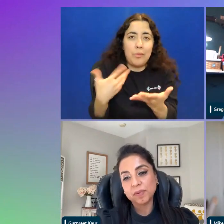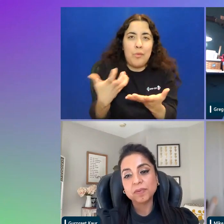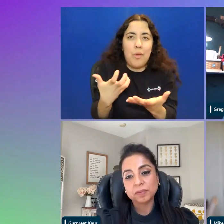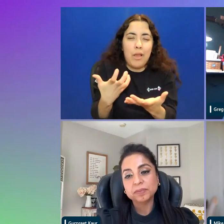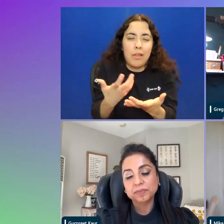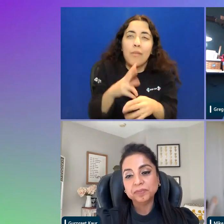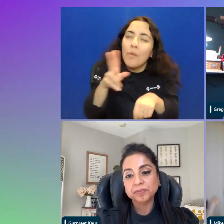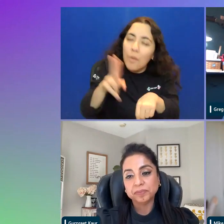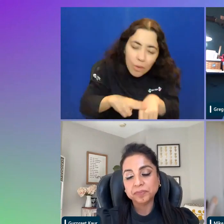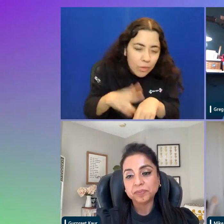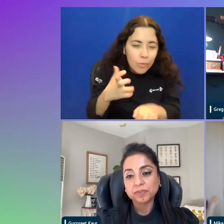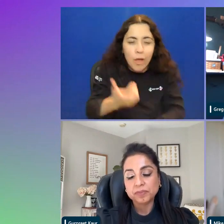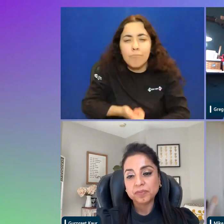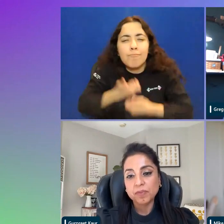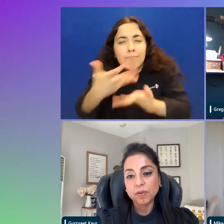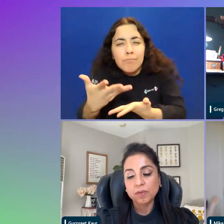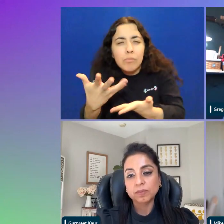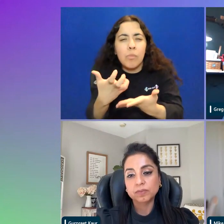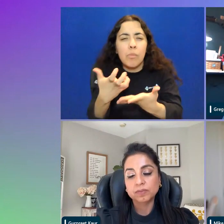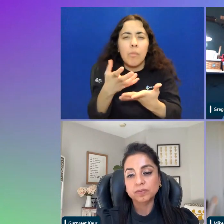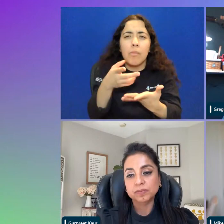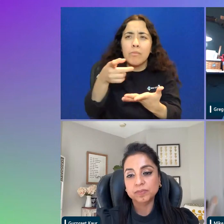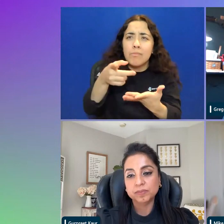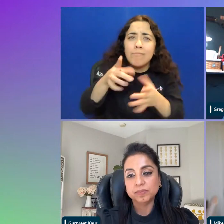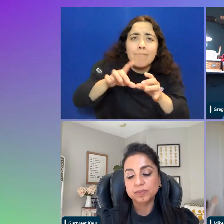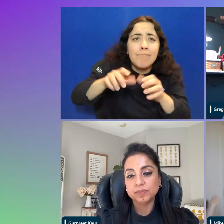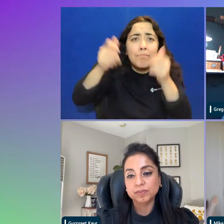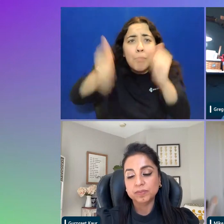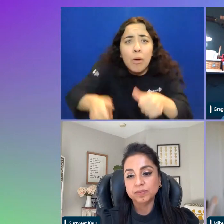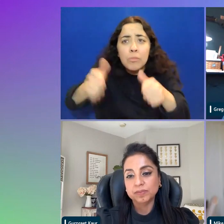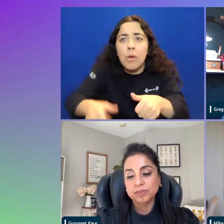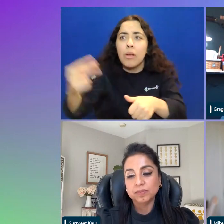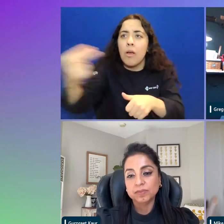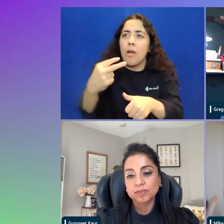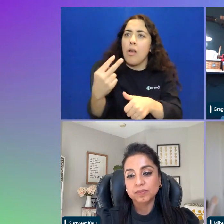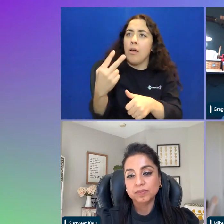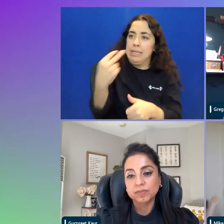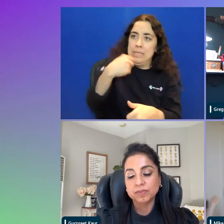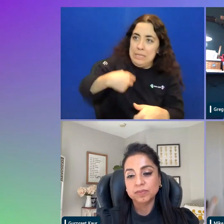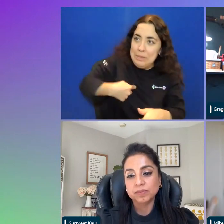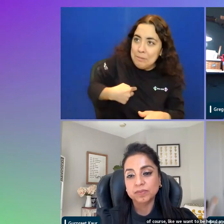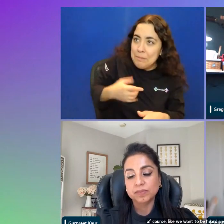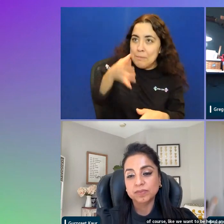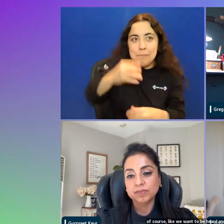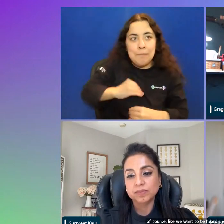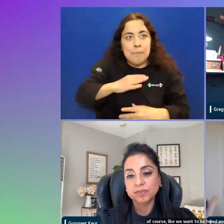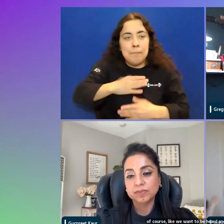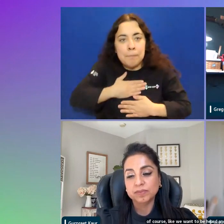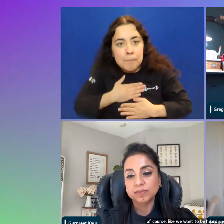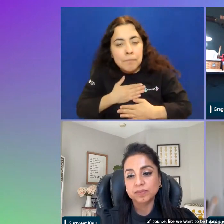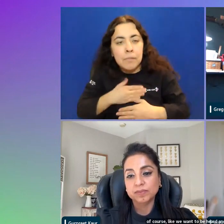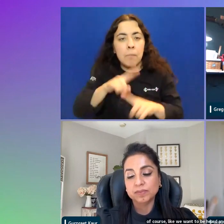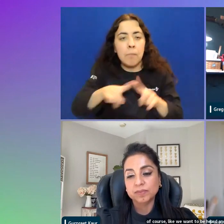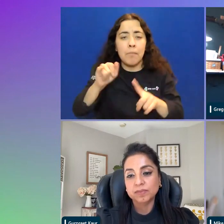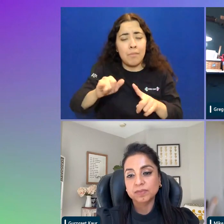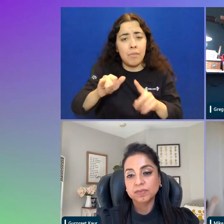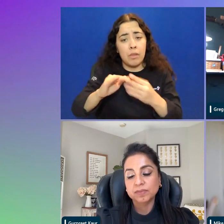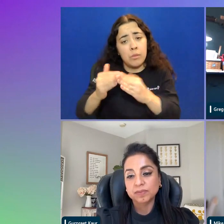like we want to be heard and we want to listen, but, um, if you're in a place where you're leading that effort in a company that has to be sort of absolute, like, you just can't do this